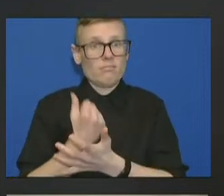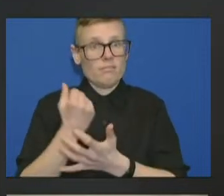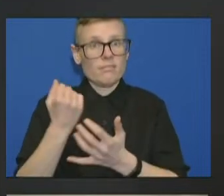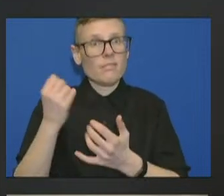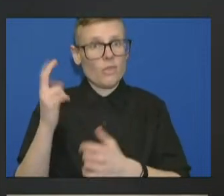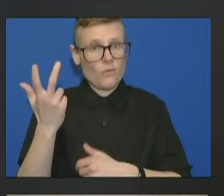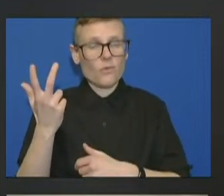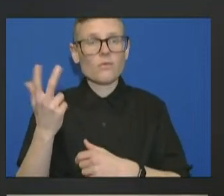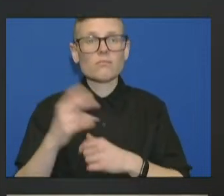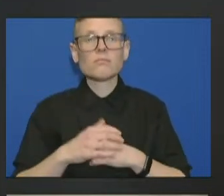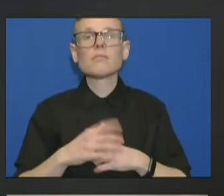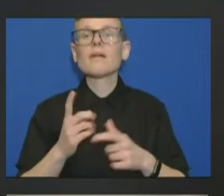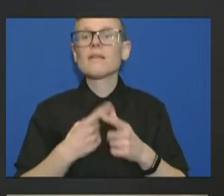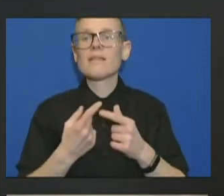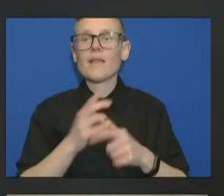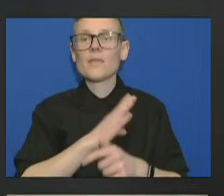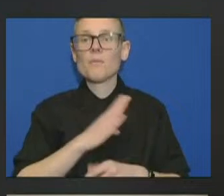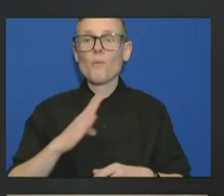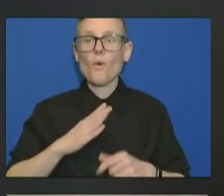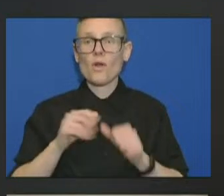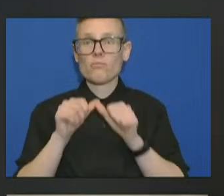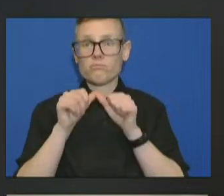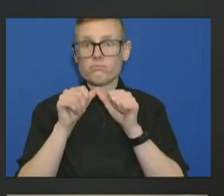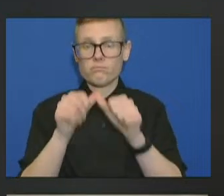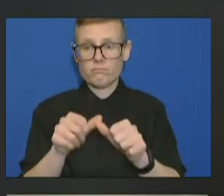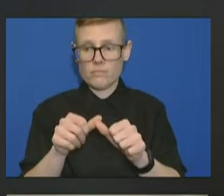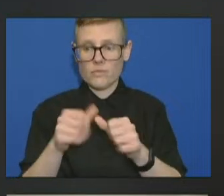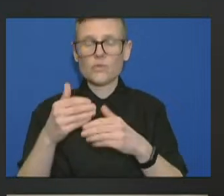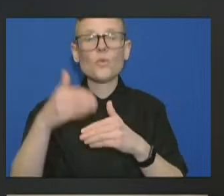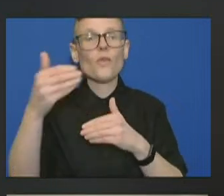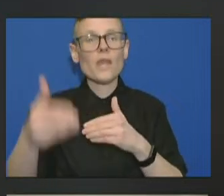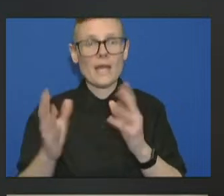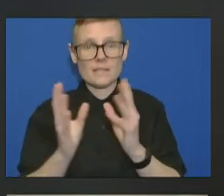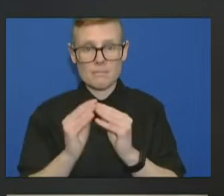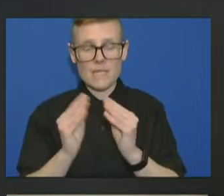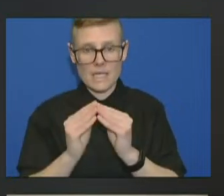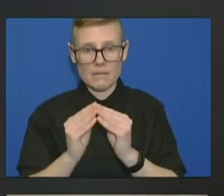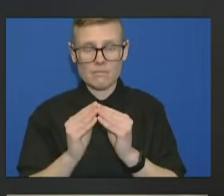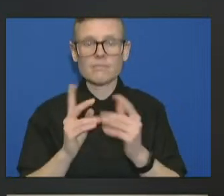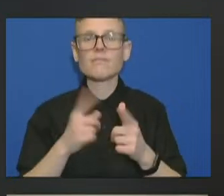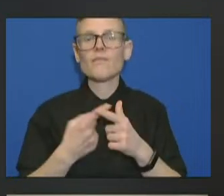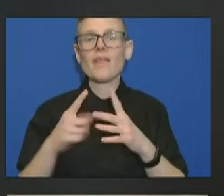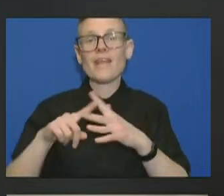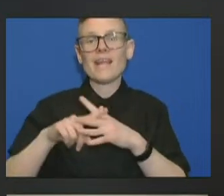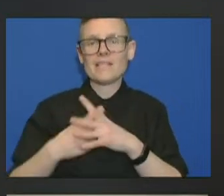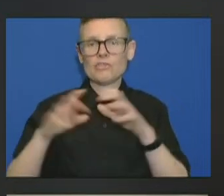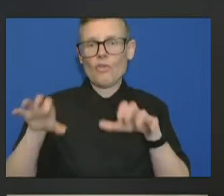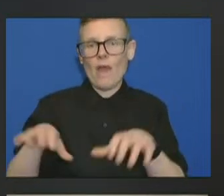third work session, today was our third work session. Then the